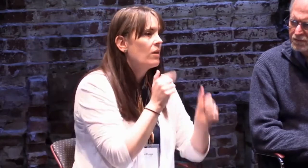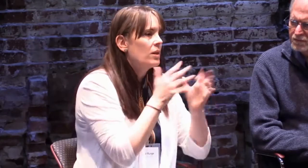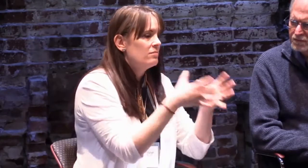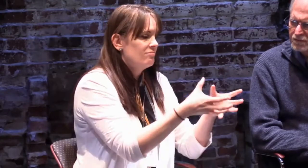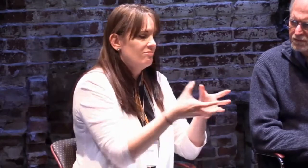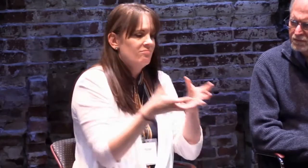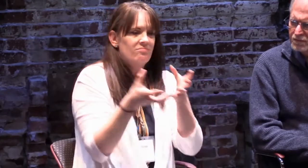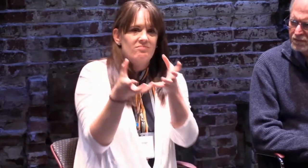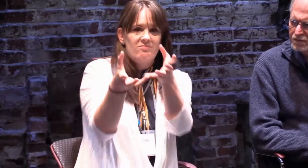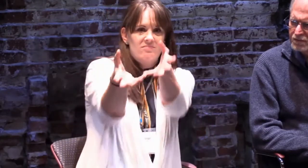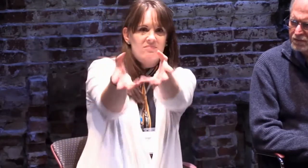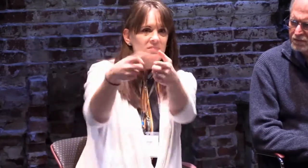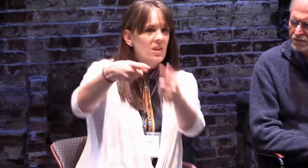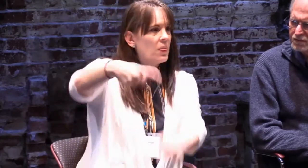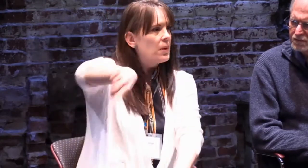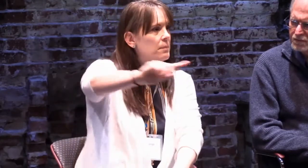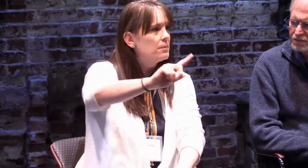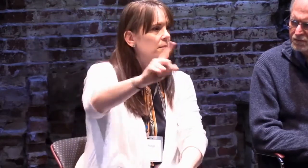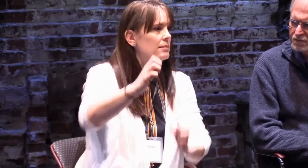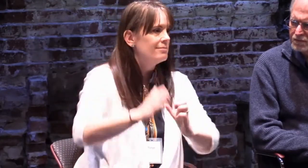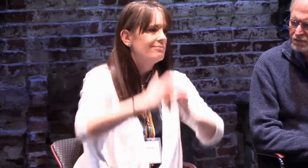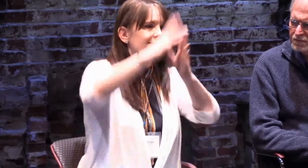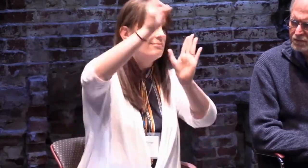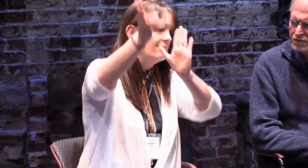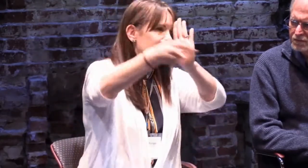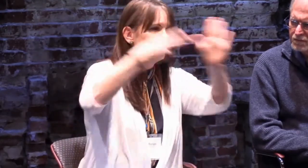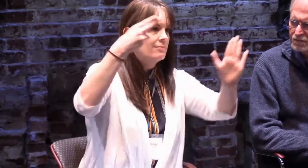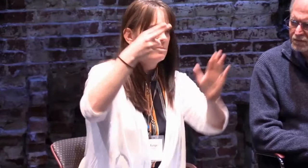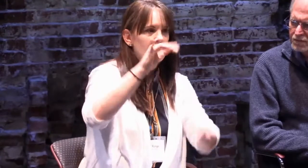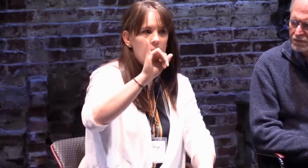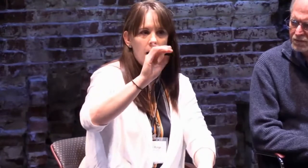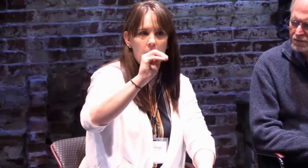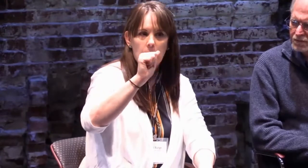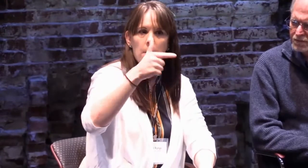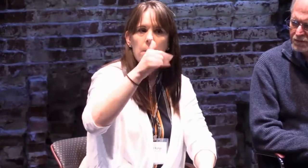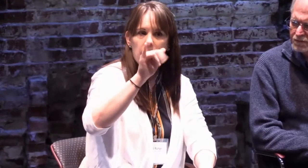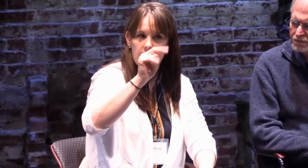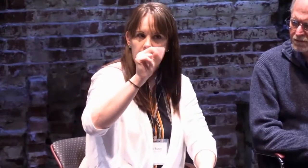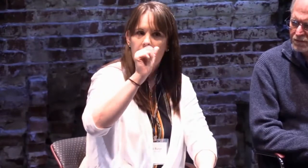and get the opportunity to bring deaf individuals to this kind of programming.